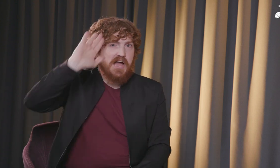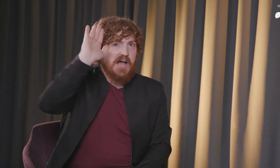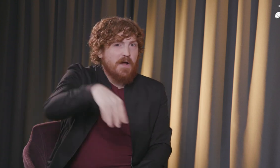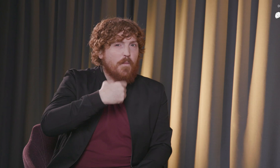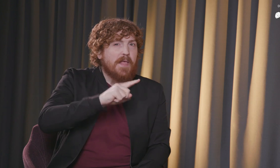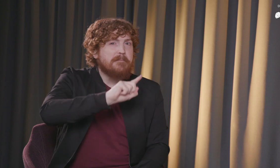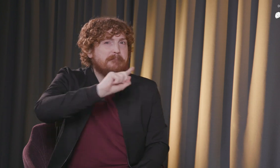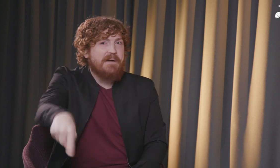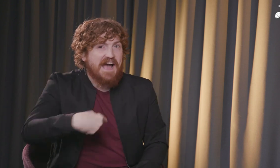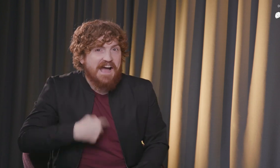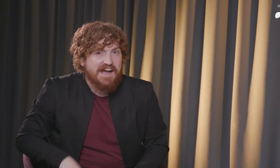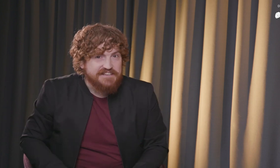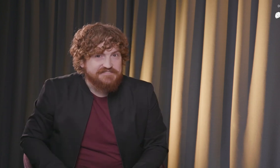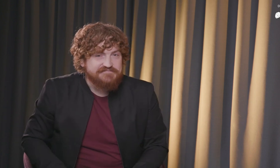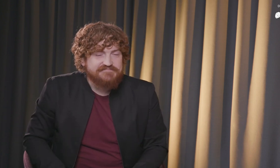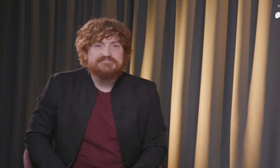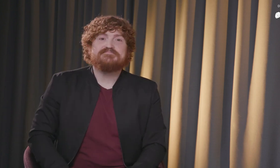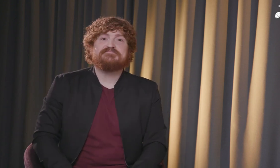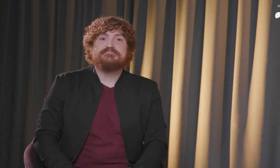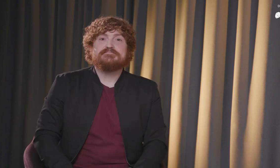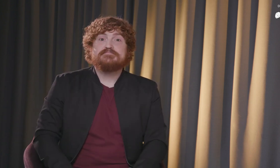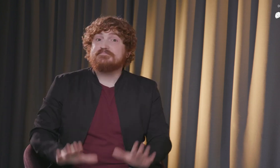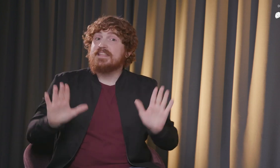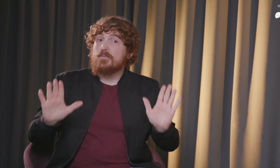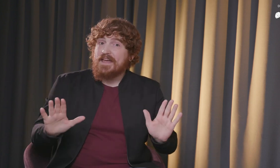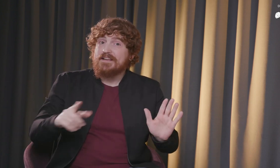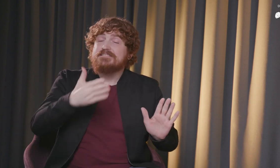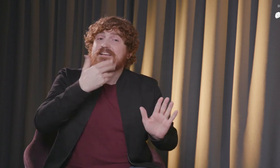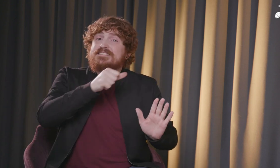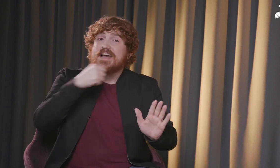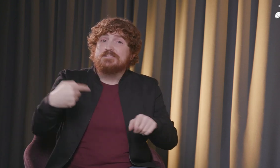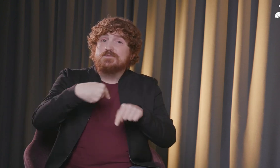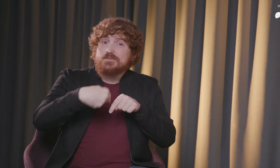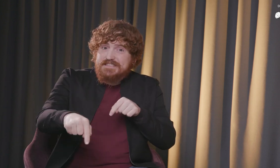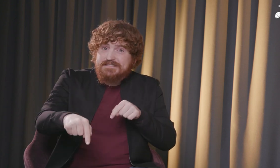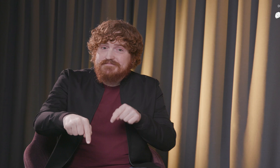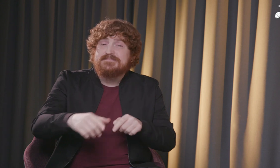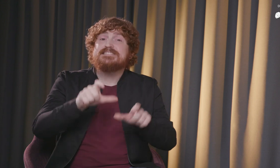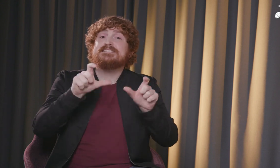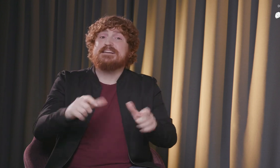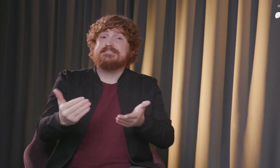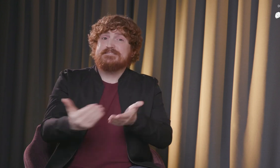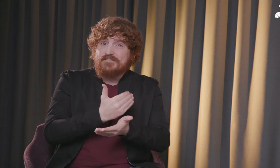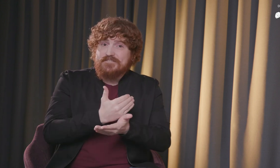I will be back! Anyway, have a nice week and stay safe!